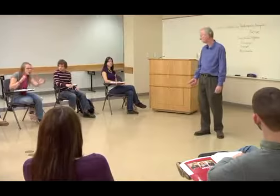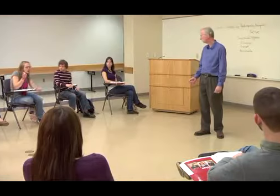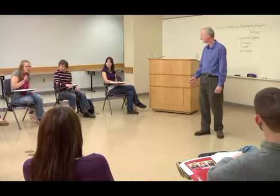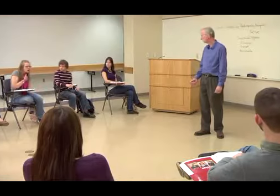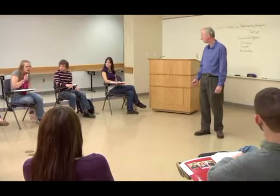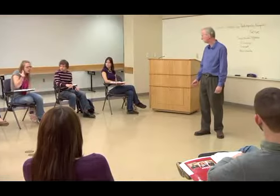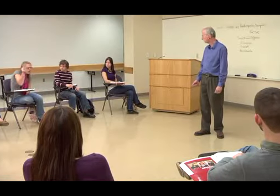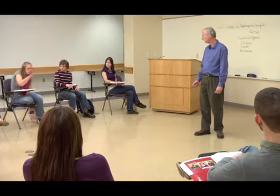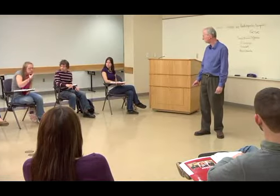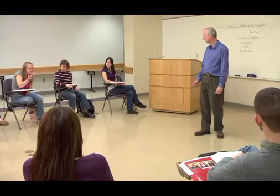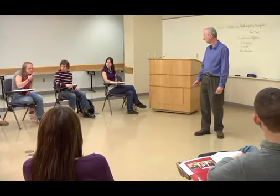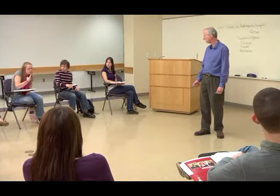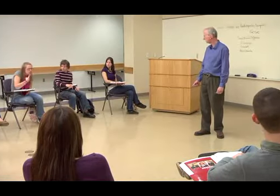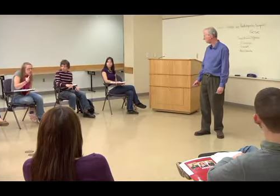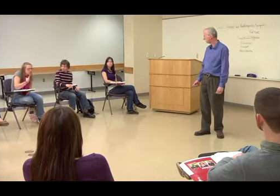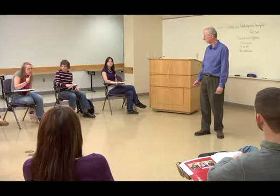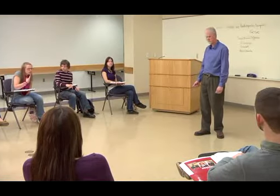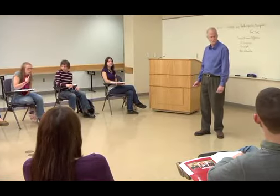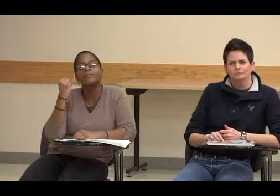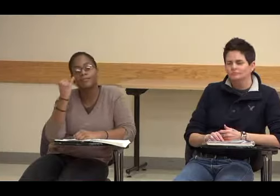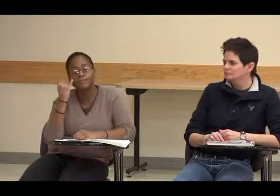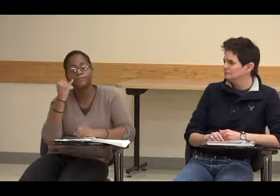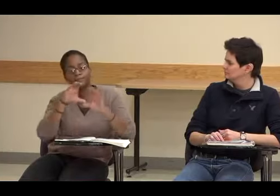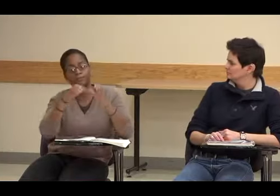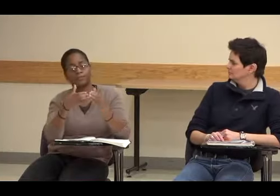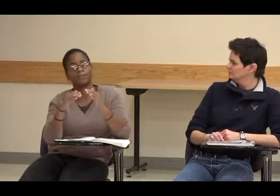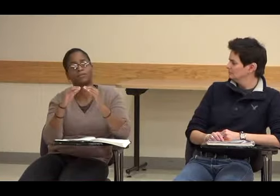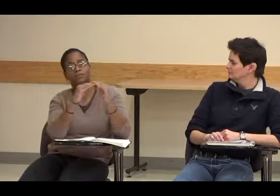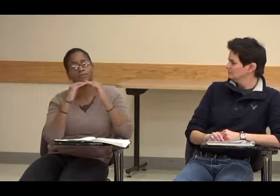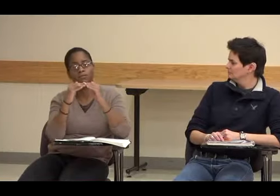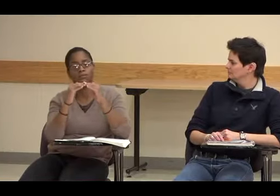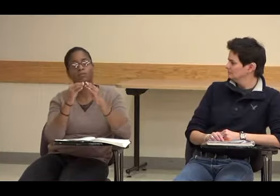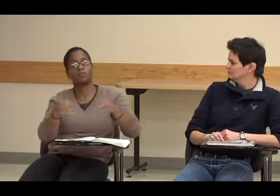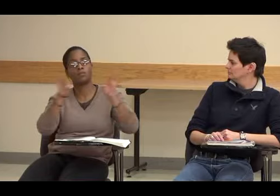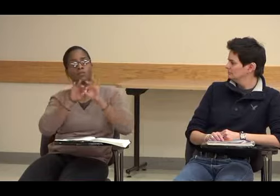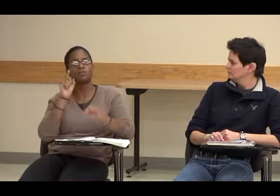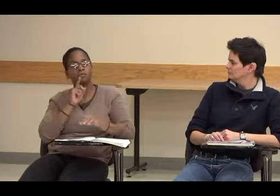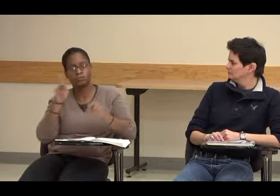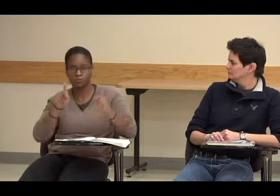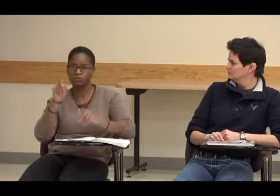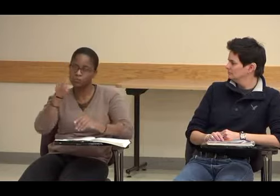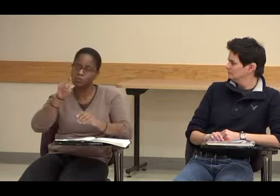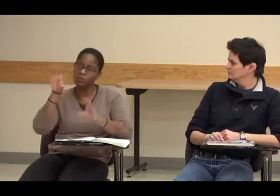Sorry, I didn't see you. What did you say? I said if social justice is important, then deaf people